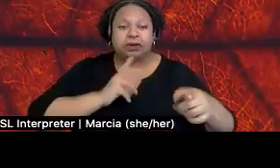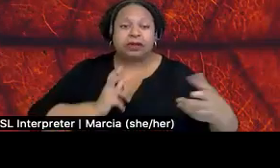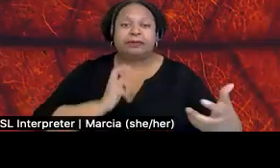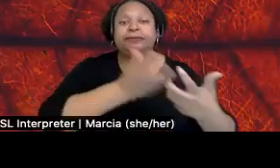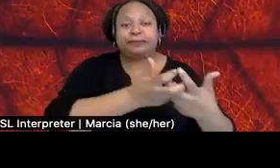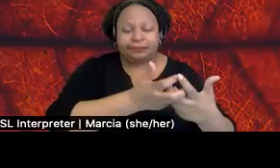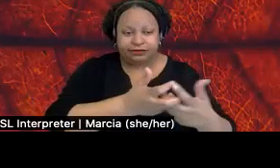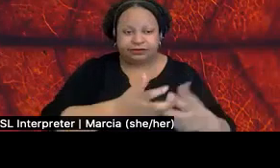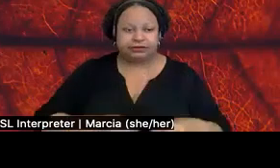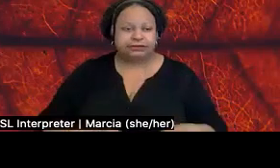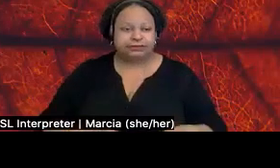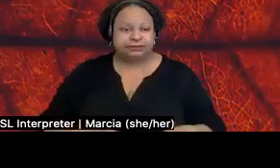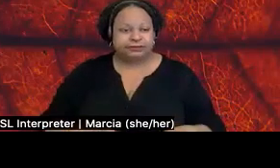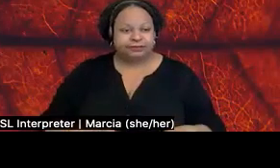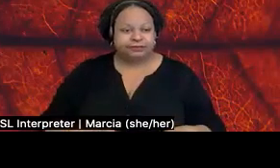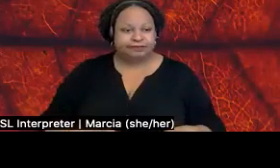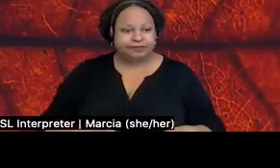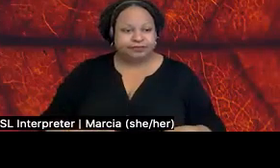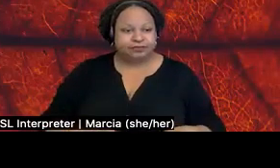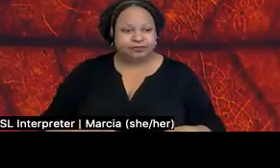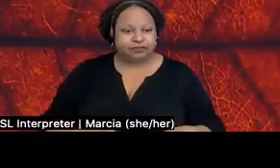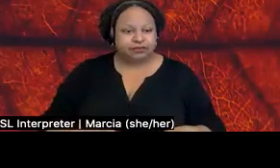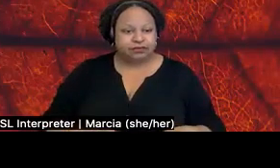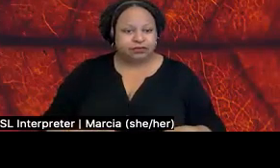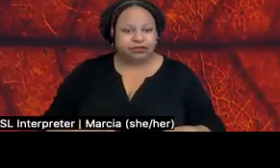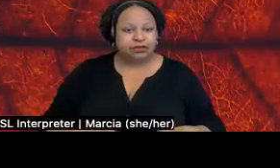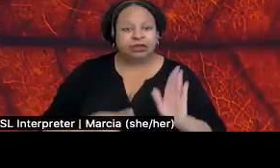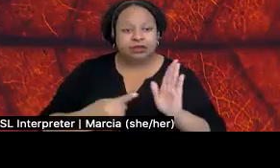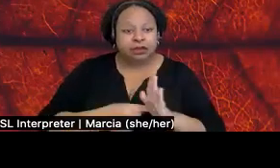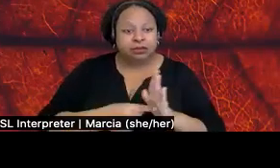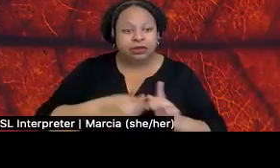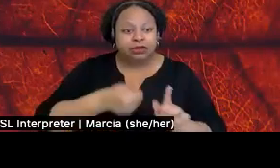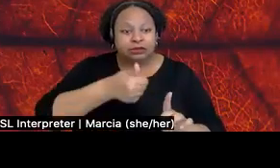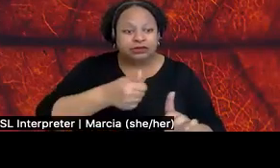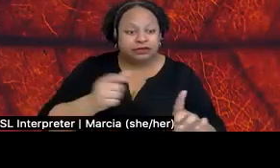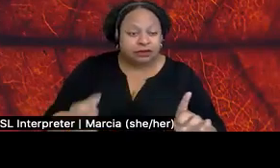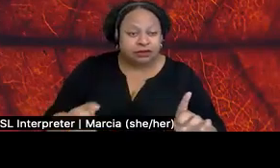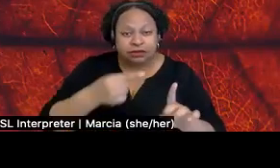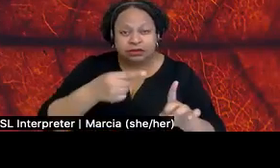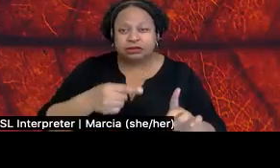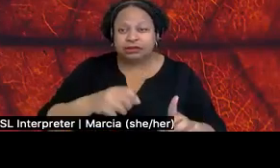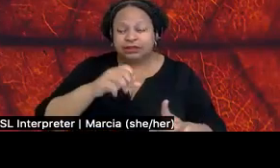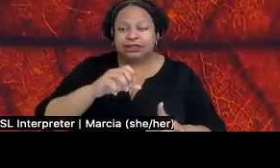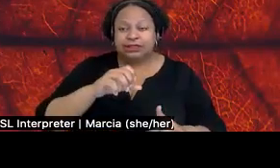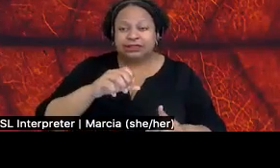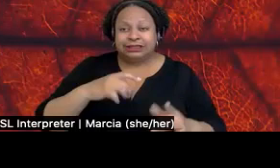What are the sensory problems and strategies that are idiosyncratic to the learning environment?